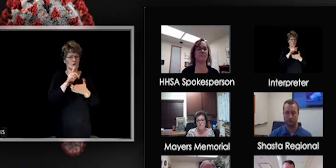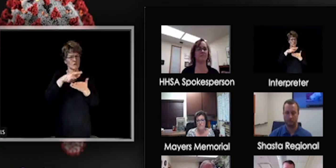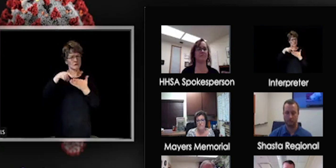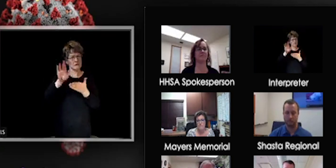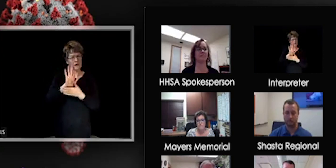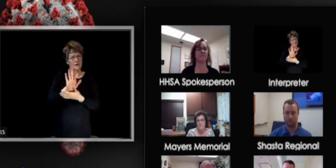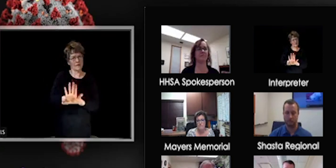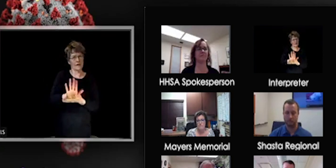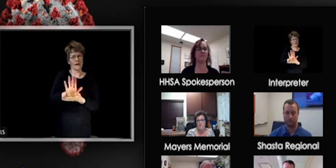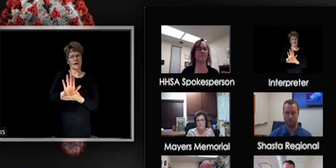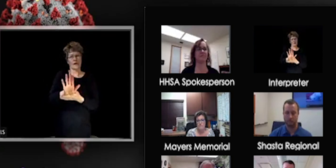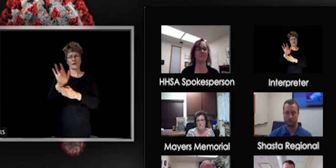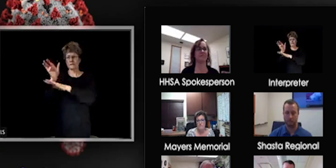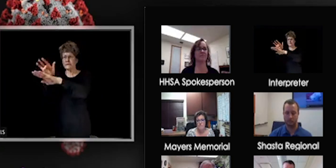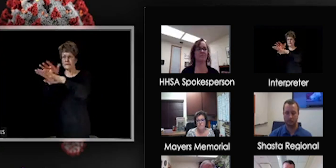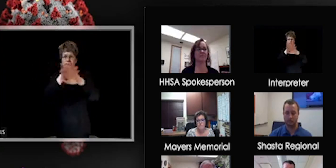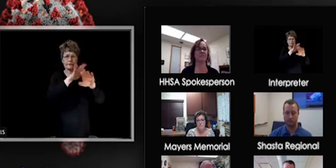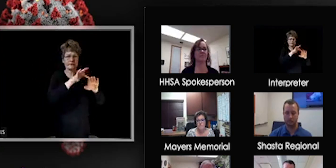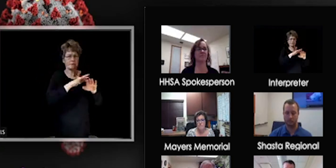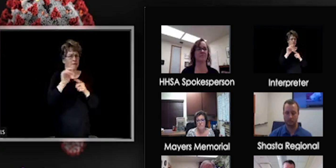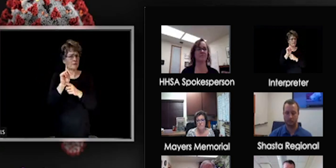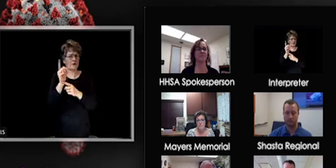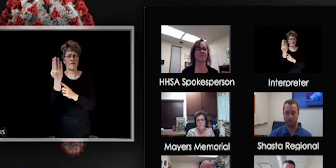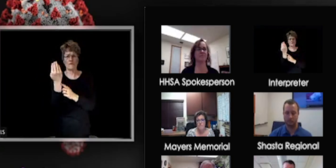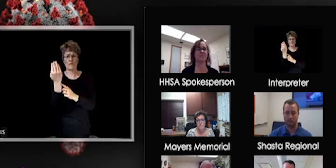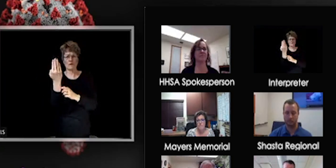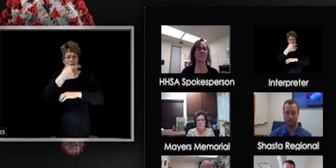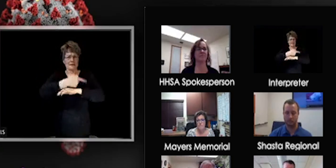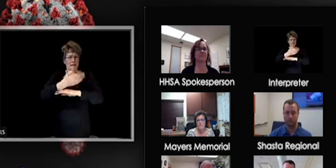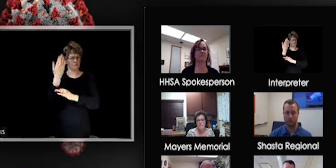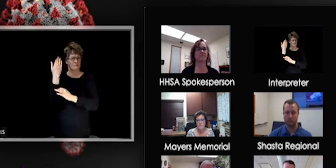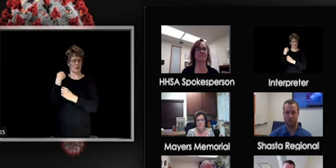actually picked up the virus and then we identify who they’ve been around since they’ve